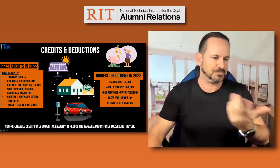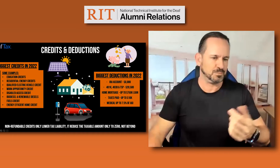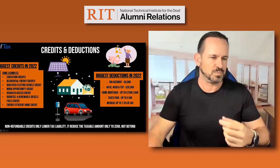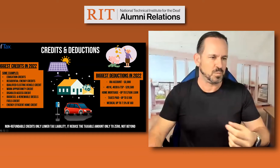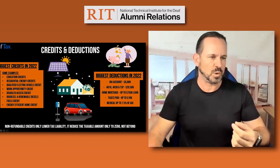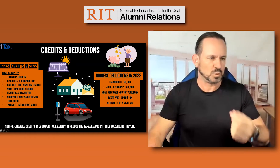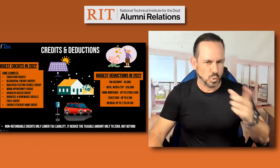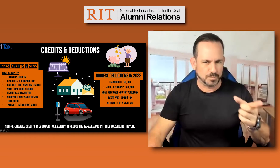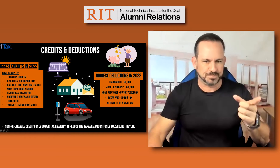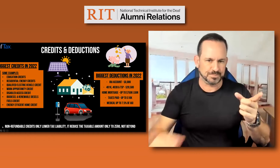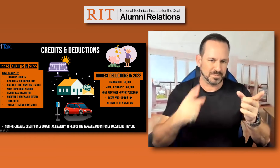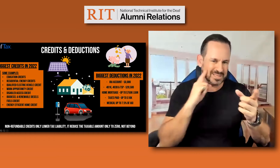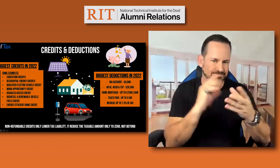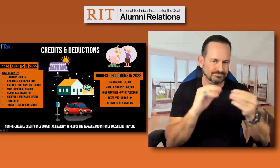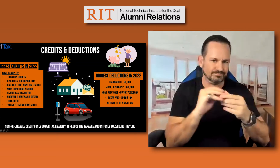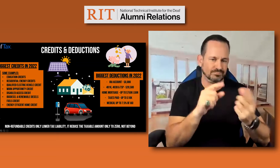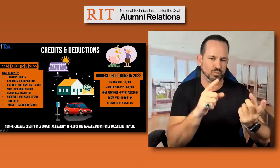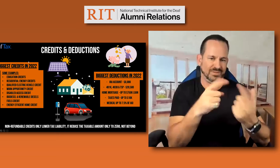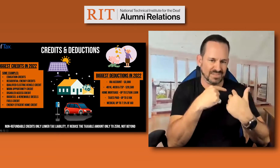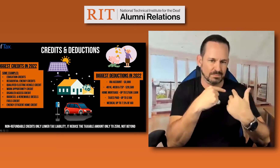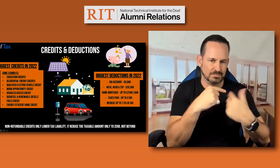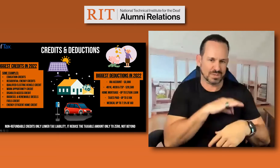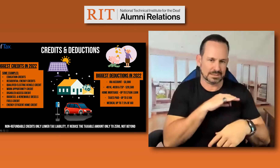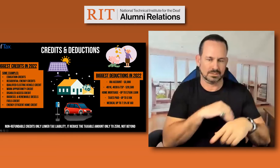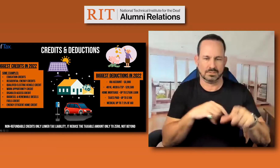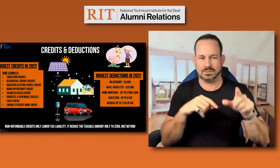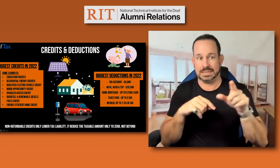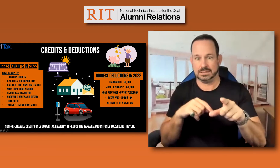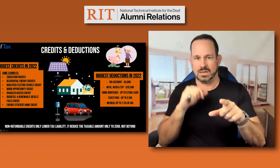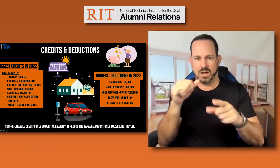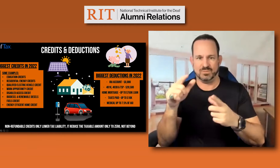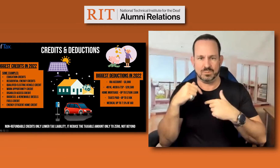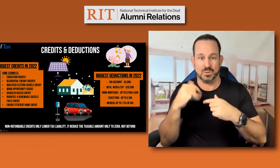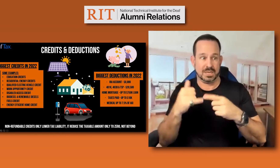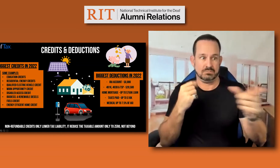which can be up to 7.5 of your AGI.